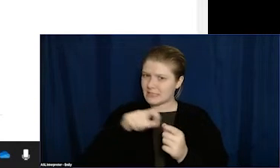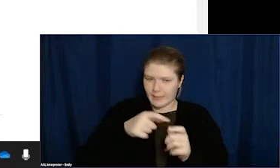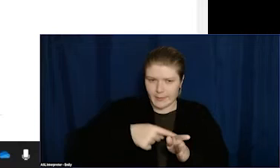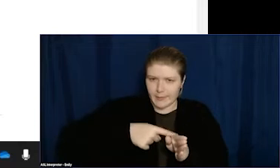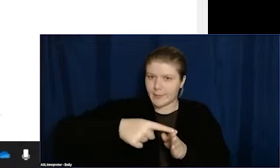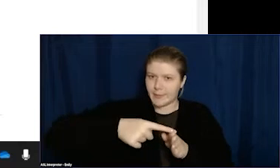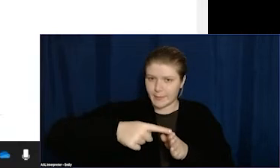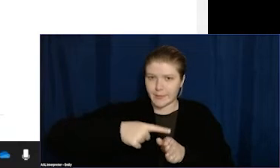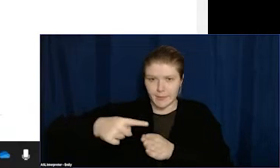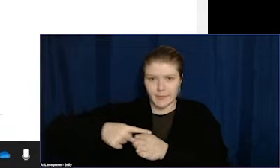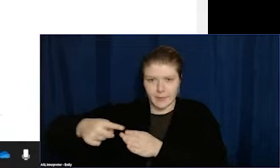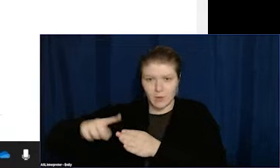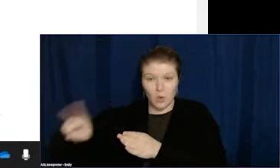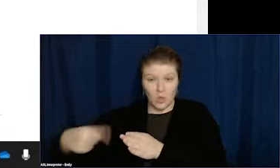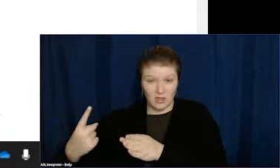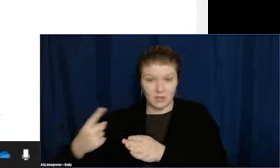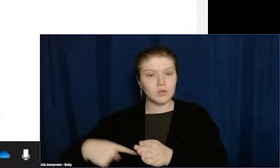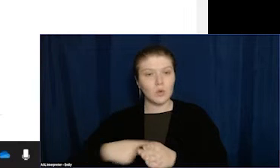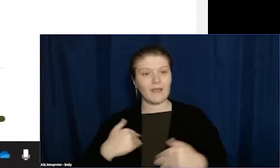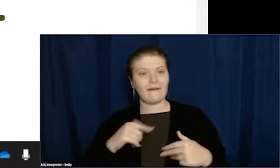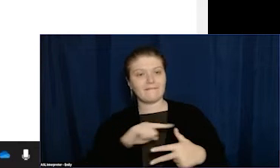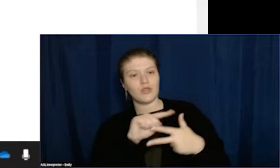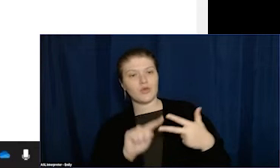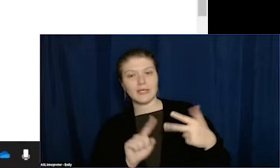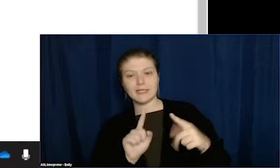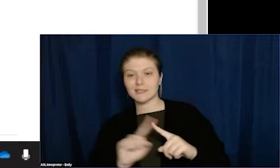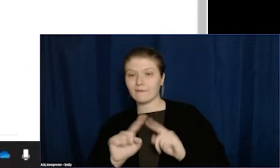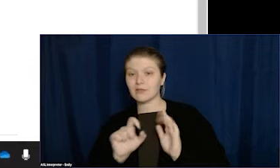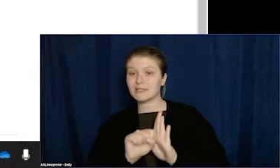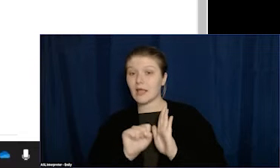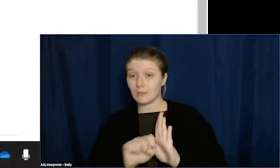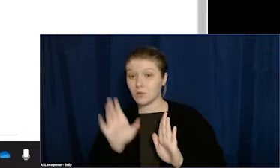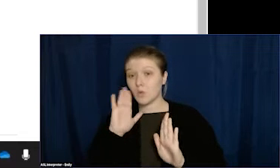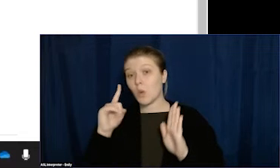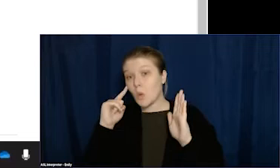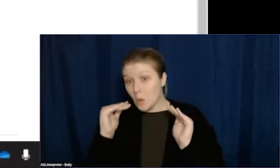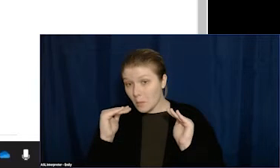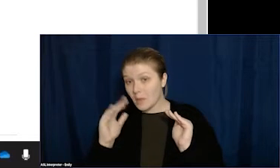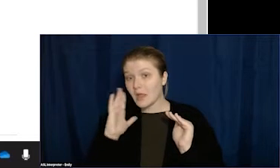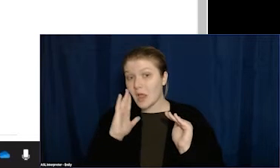So we have put up here three different samples that we hope would appeal to a broad variety